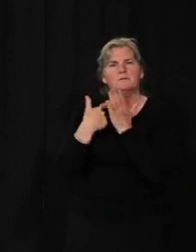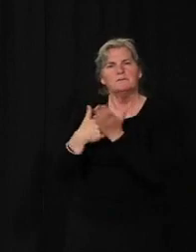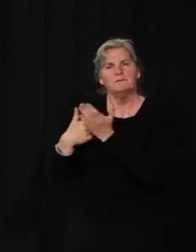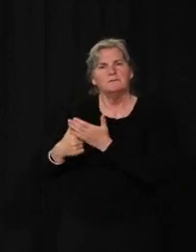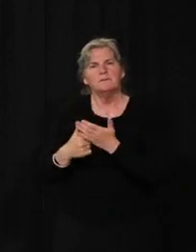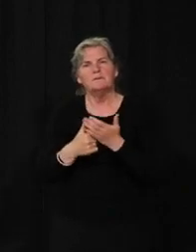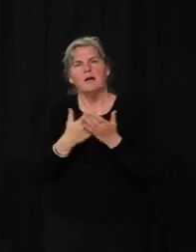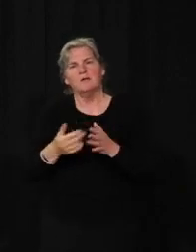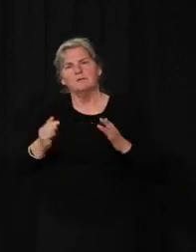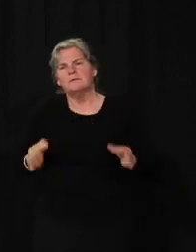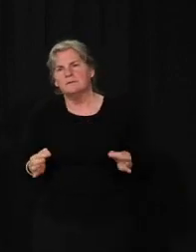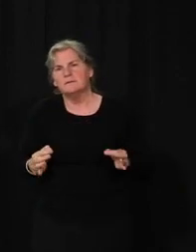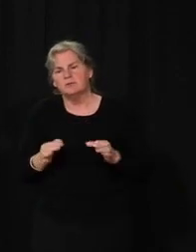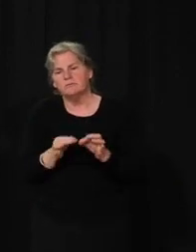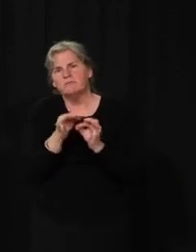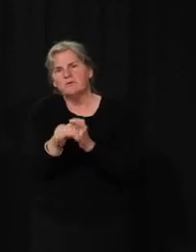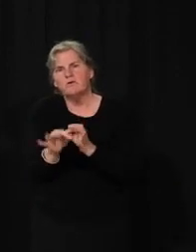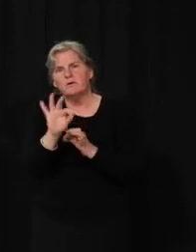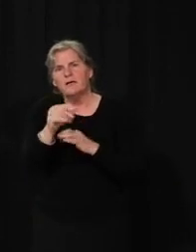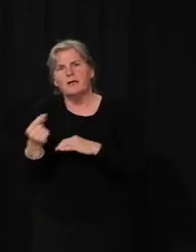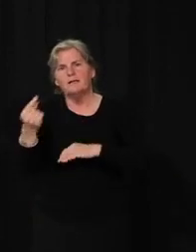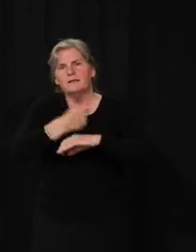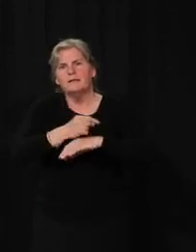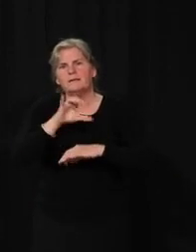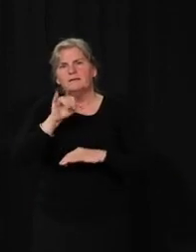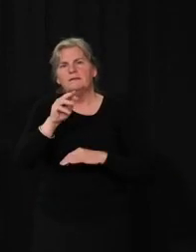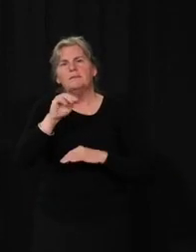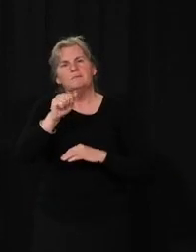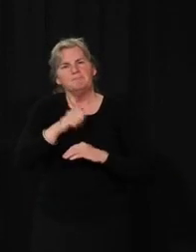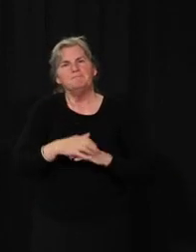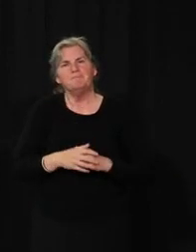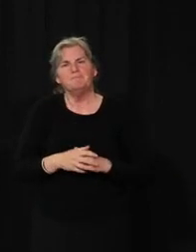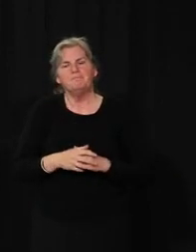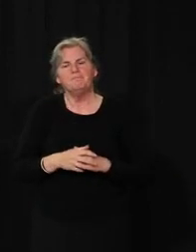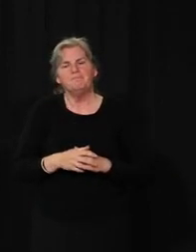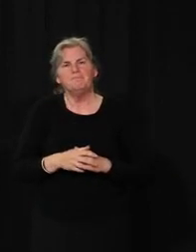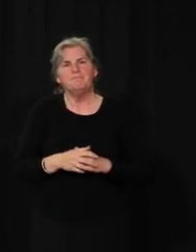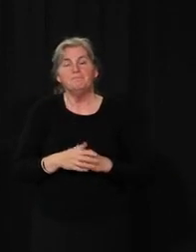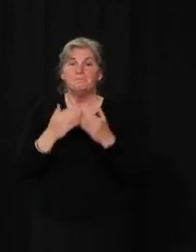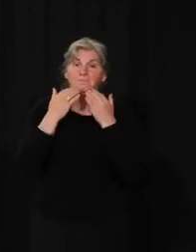extend that civil emergency measure. Pat: Thank you.